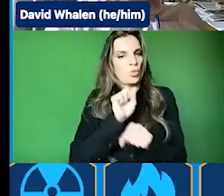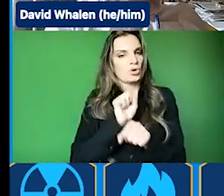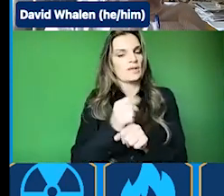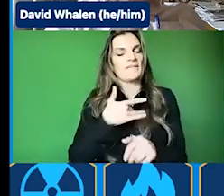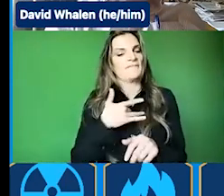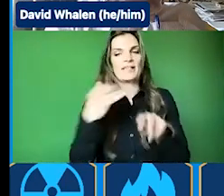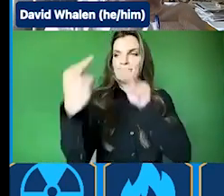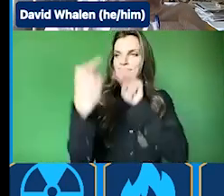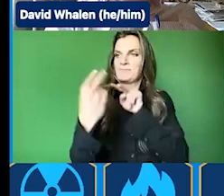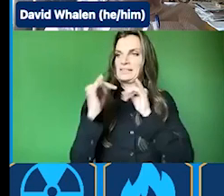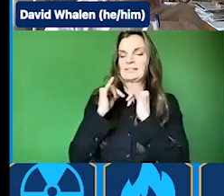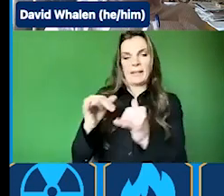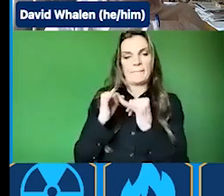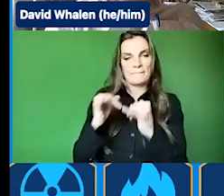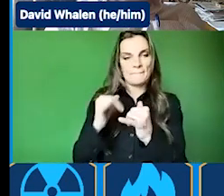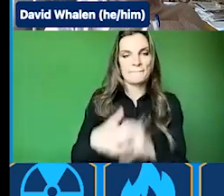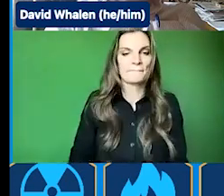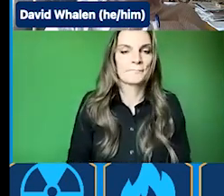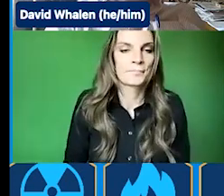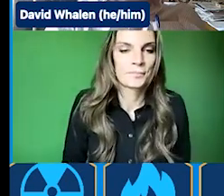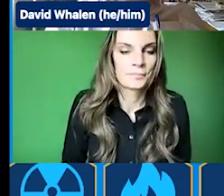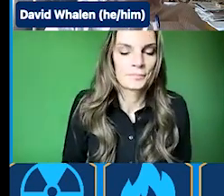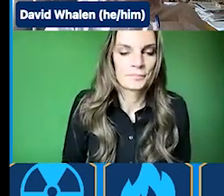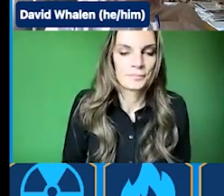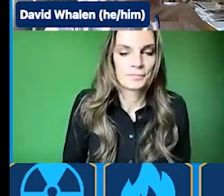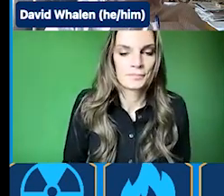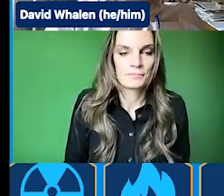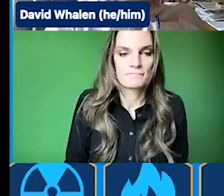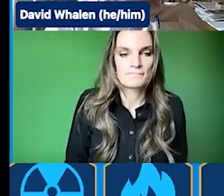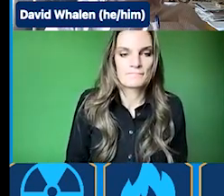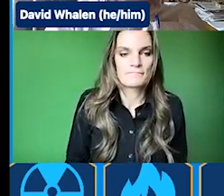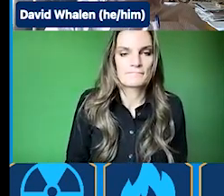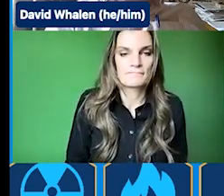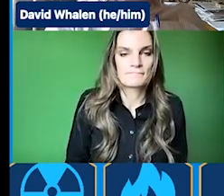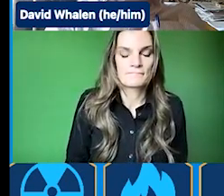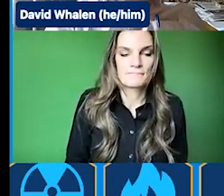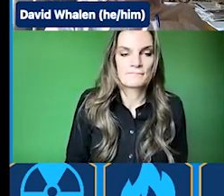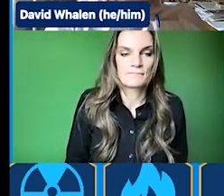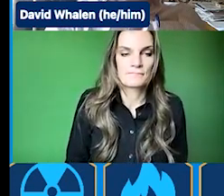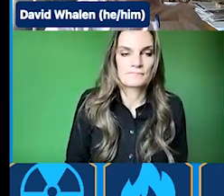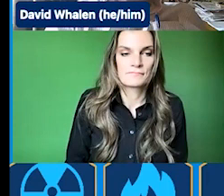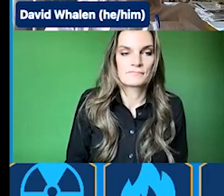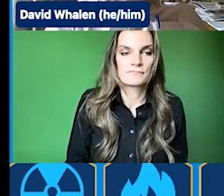for clinical Bioethicist. And also to really bring awareness